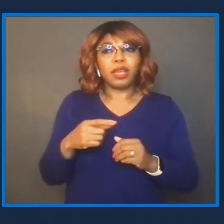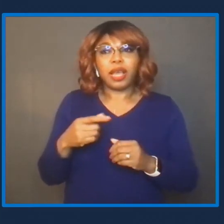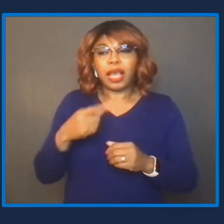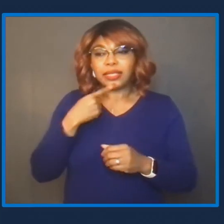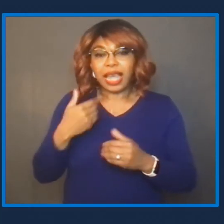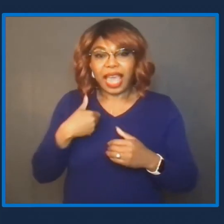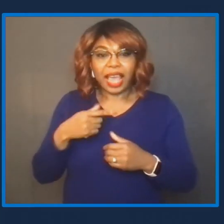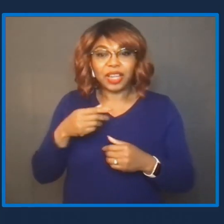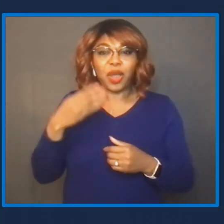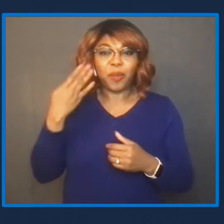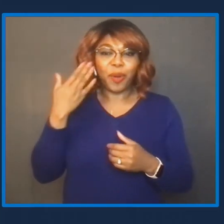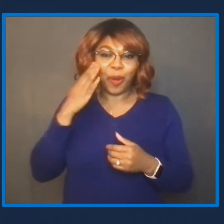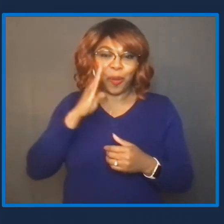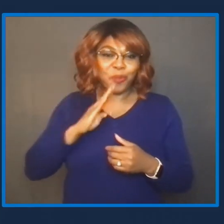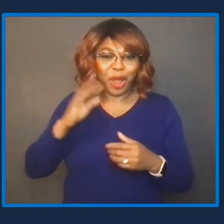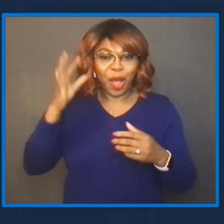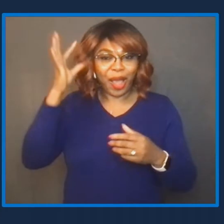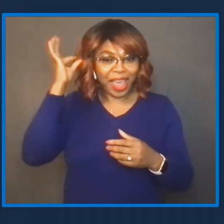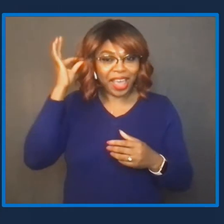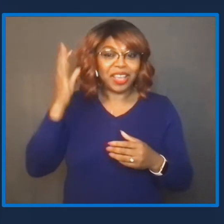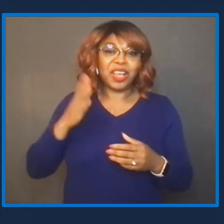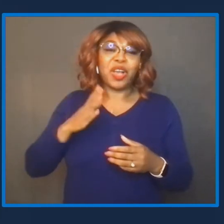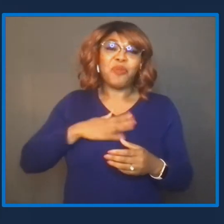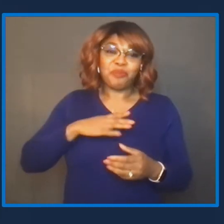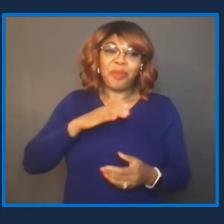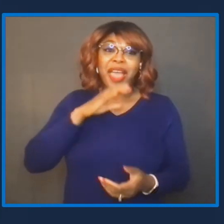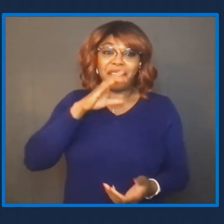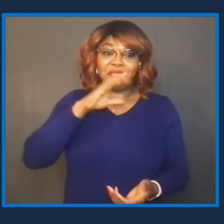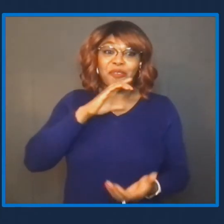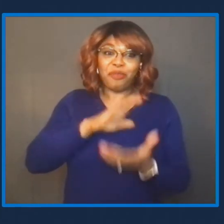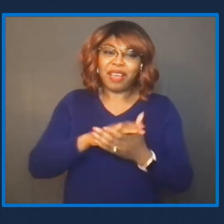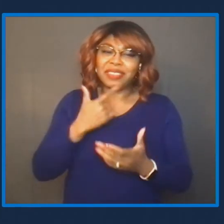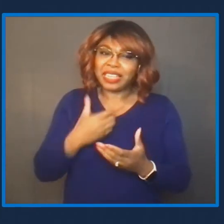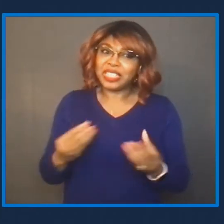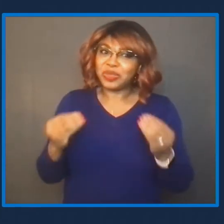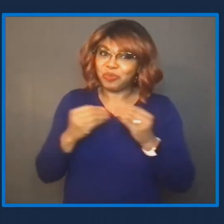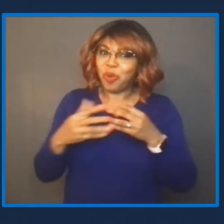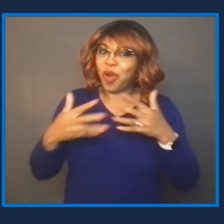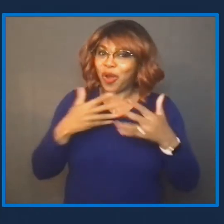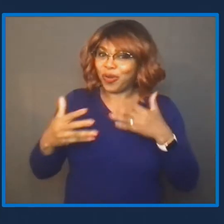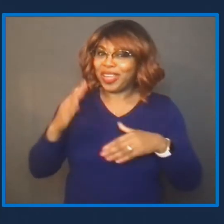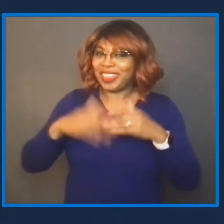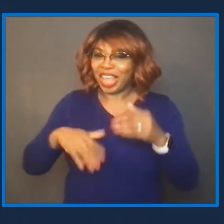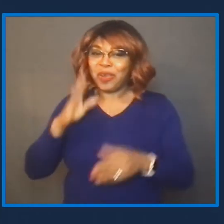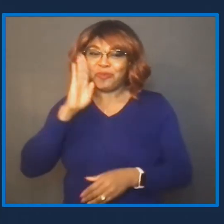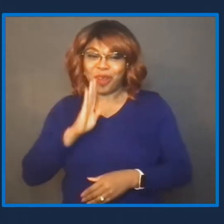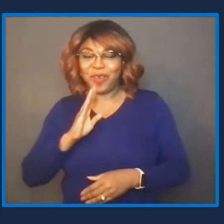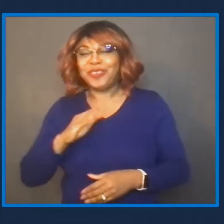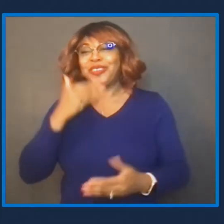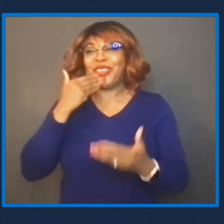My wife confirmed that actually it is more gray than brown. So thank you to my wife for that.